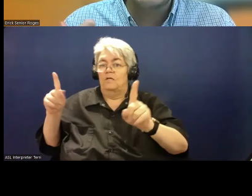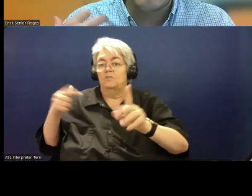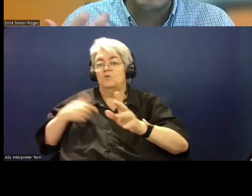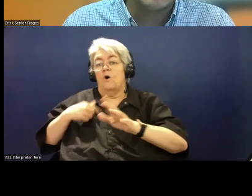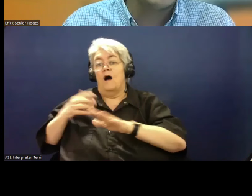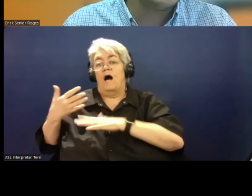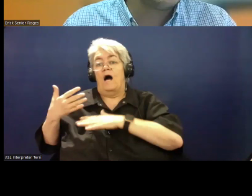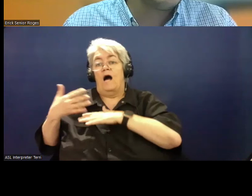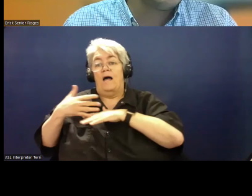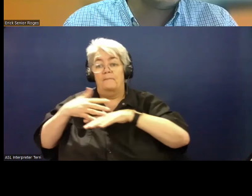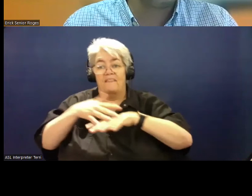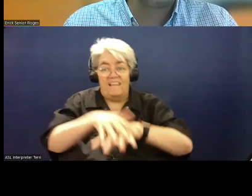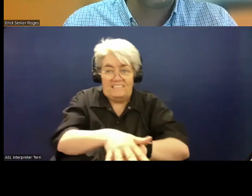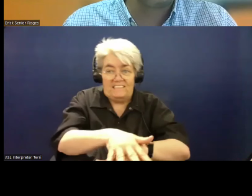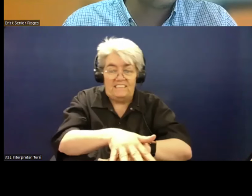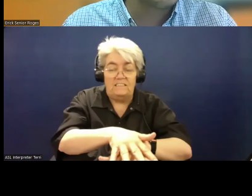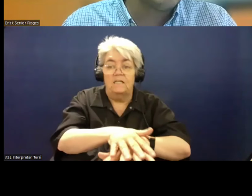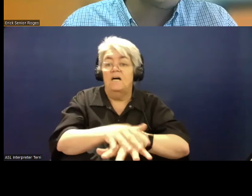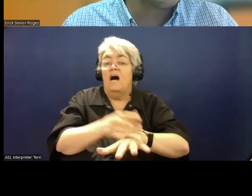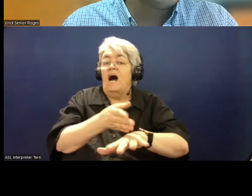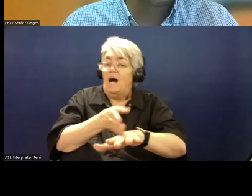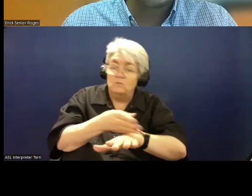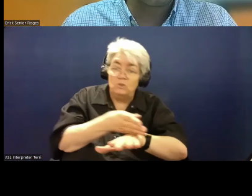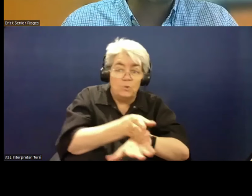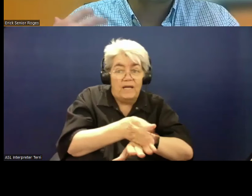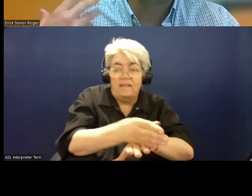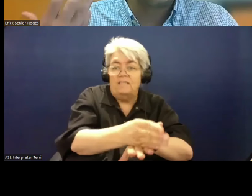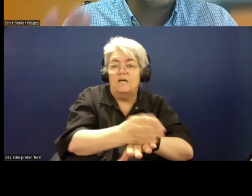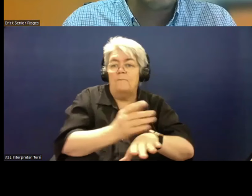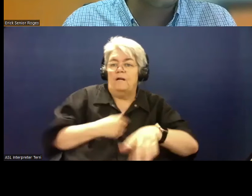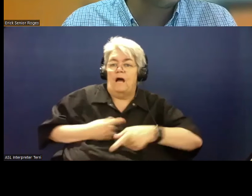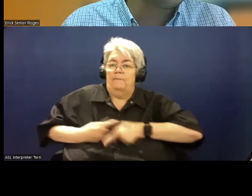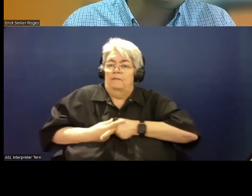NAVIGATING THE U.S. CULTURE AND NAVIGATING AND ADOPTING